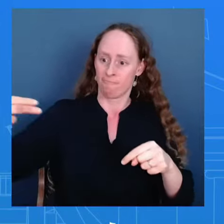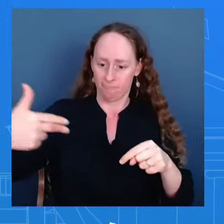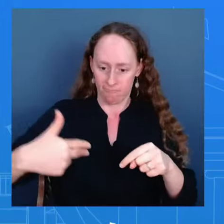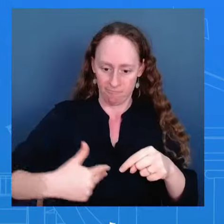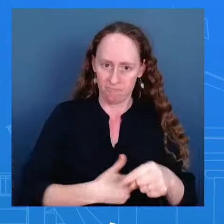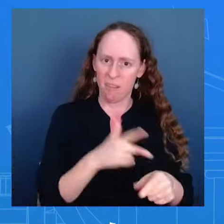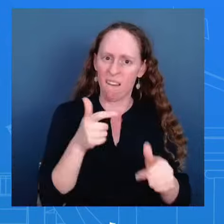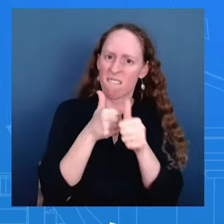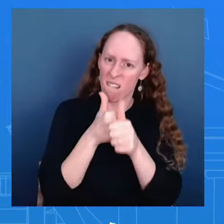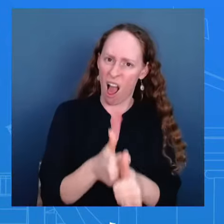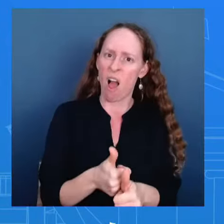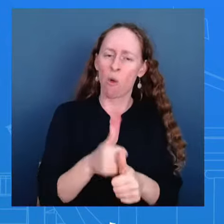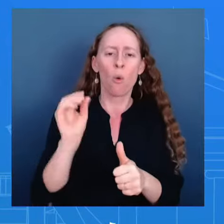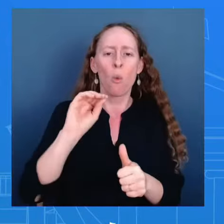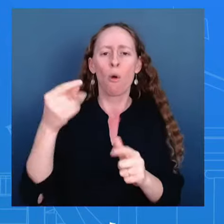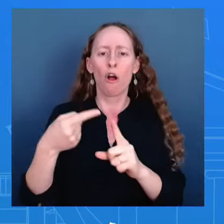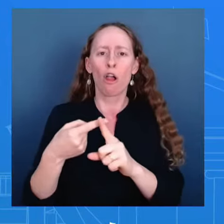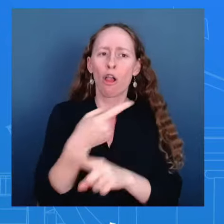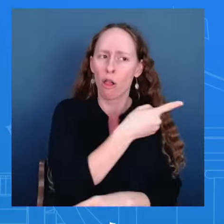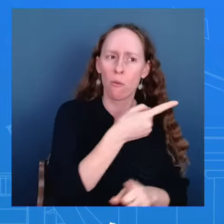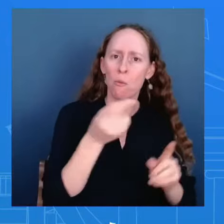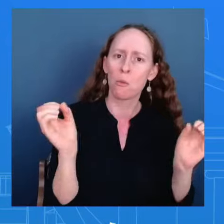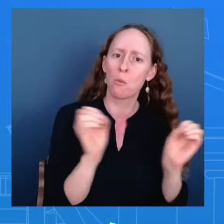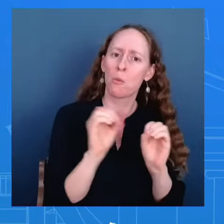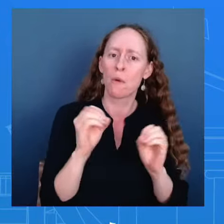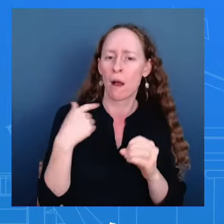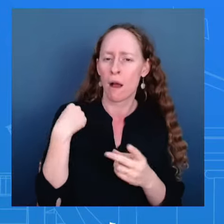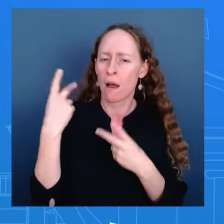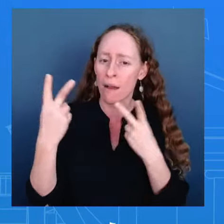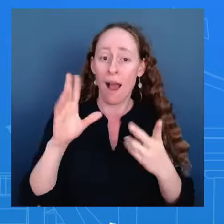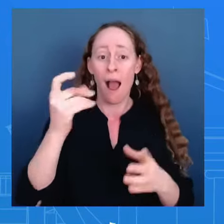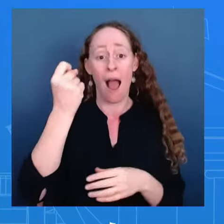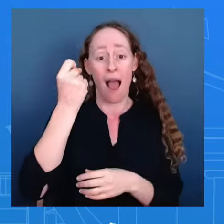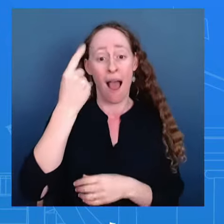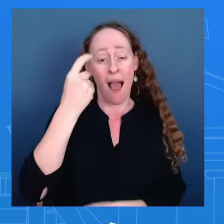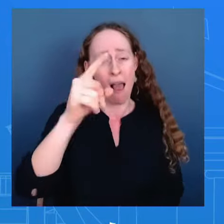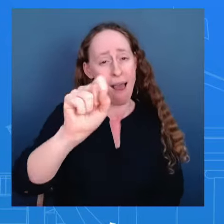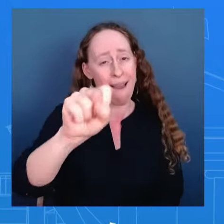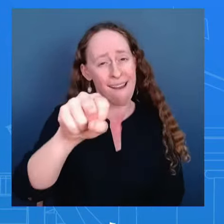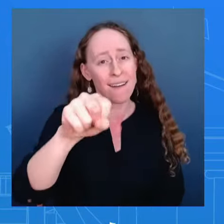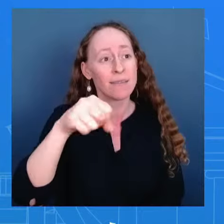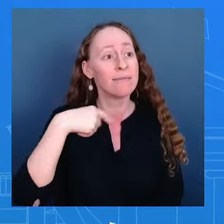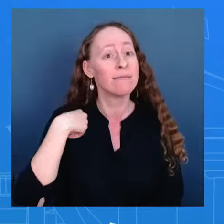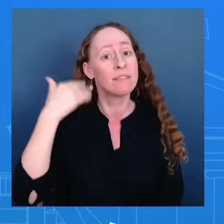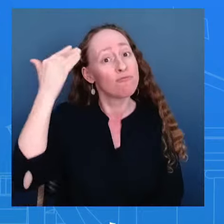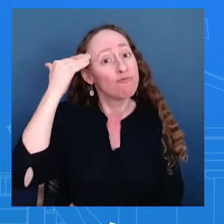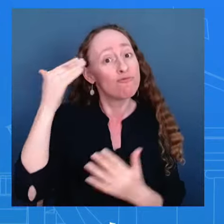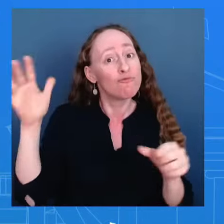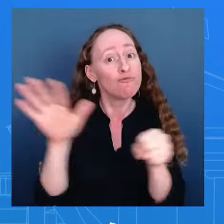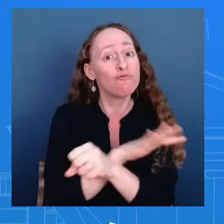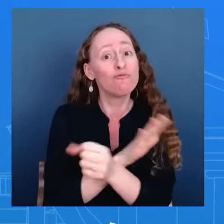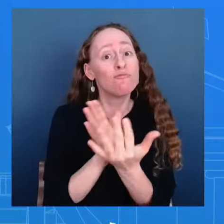but everything that we can see tells us that they are not moving in a major ground operation